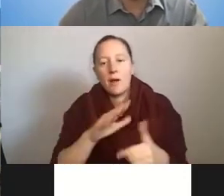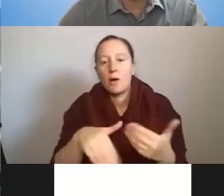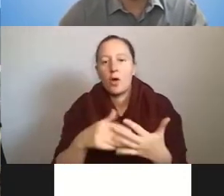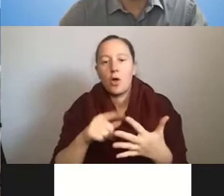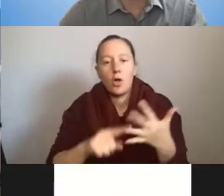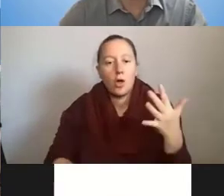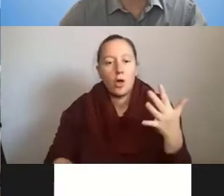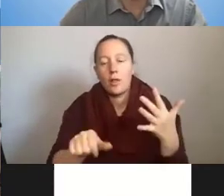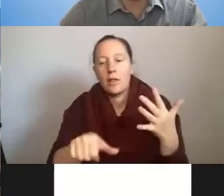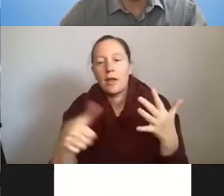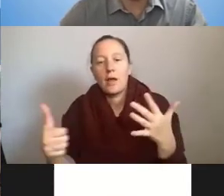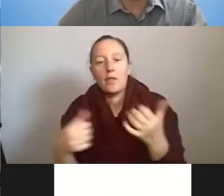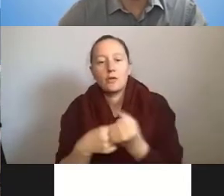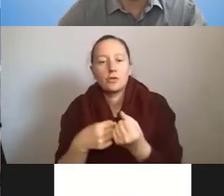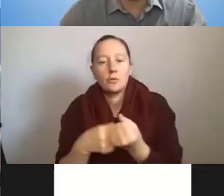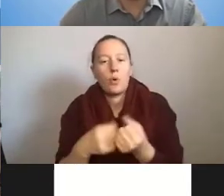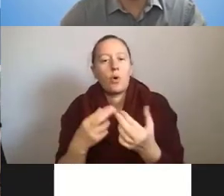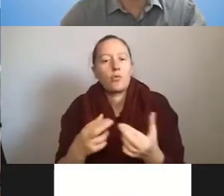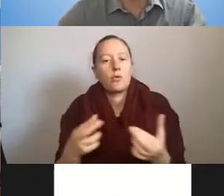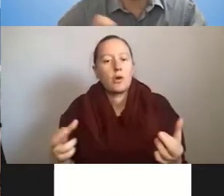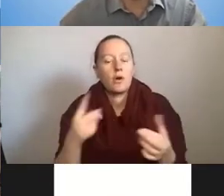and resources you need to take that idea further